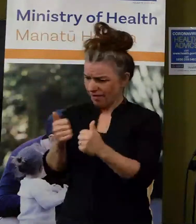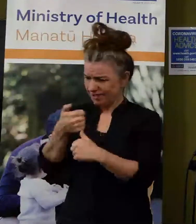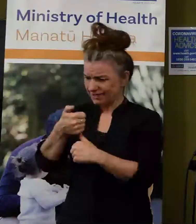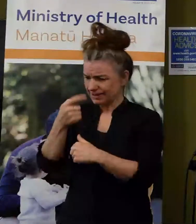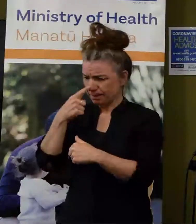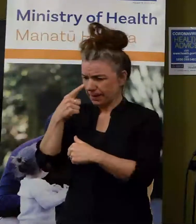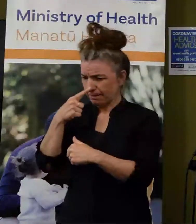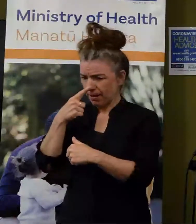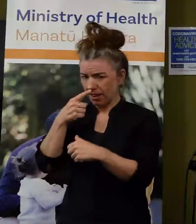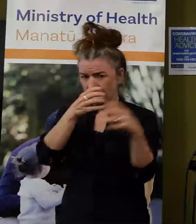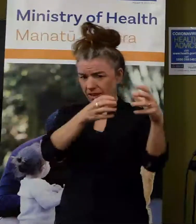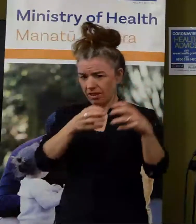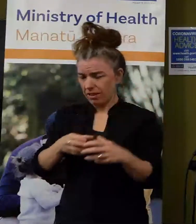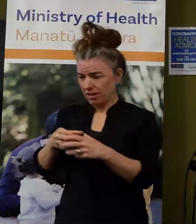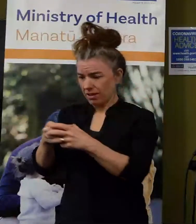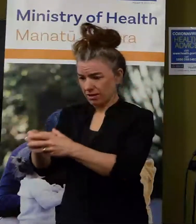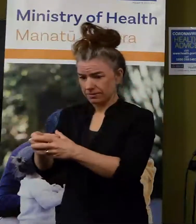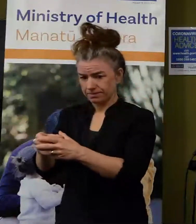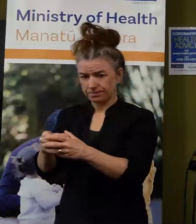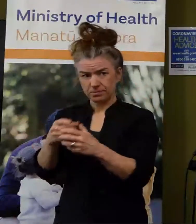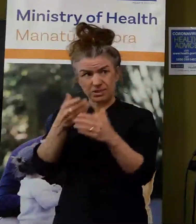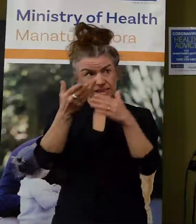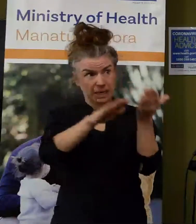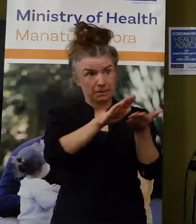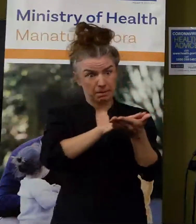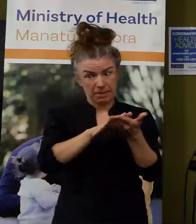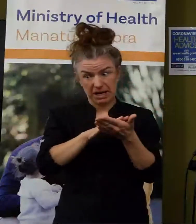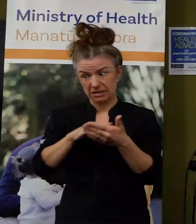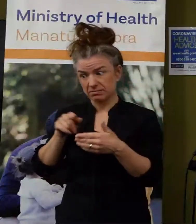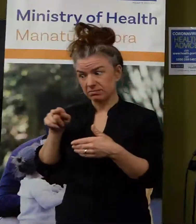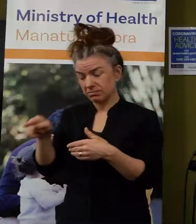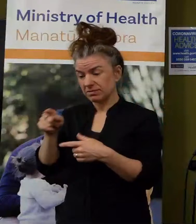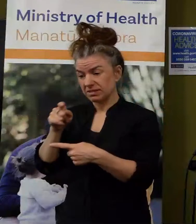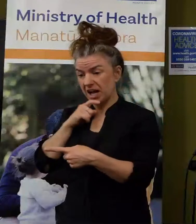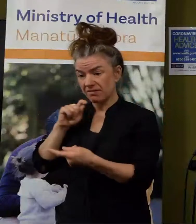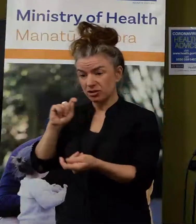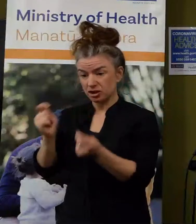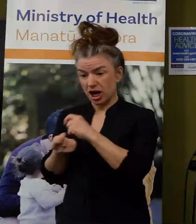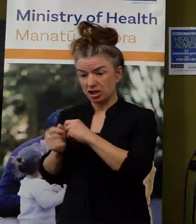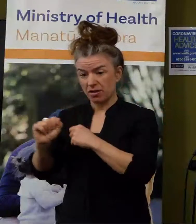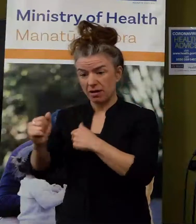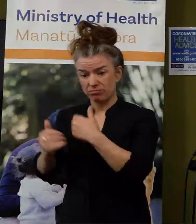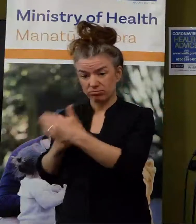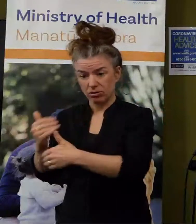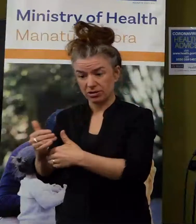Did that information change the handling of those evacuees at all?